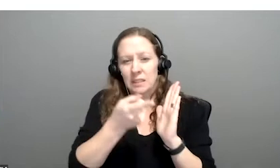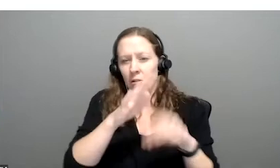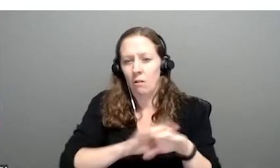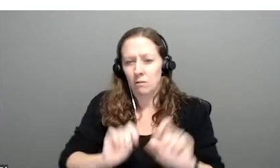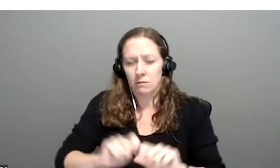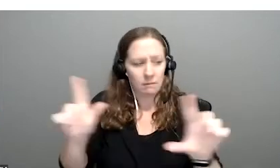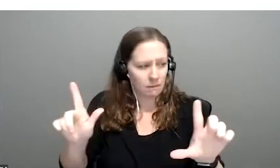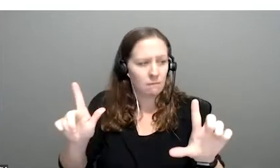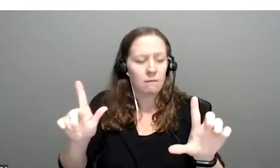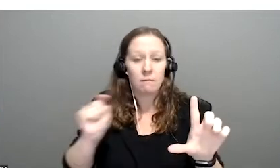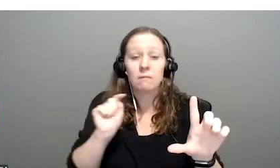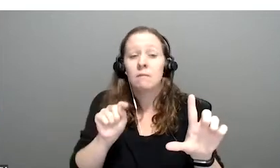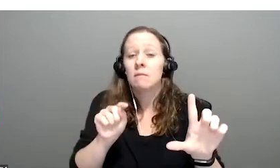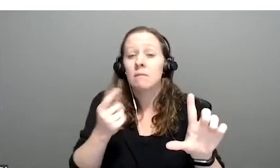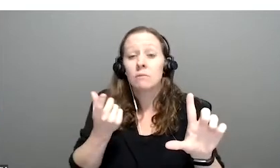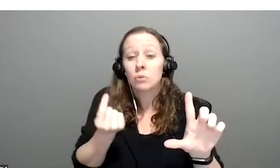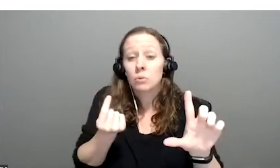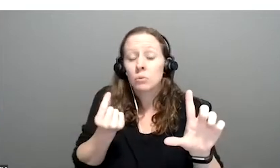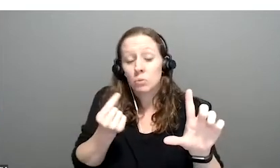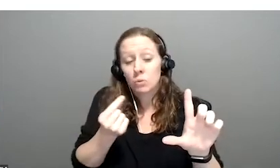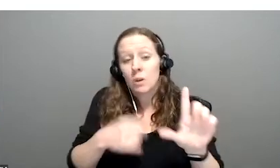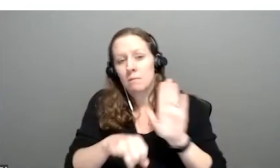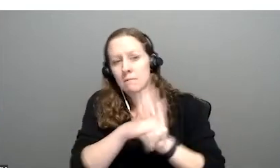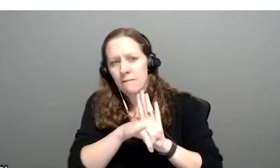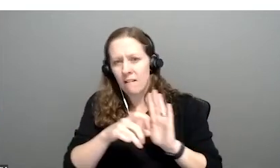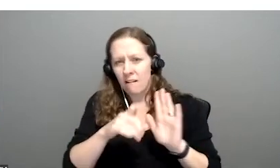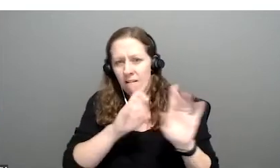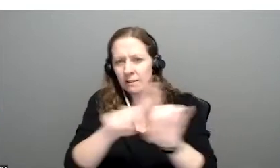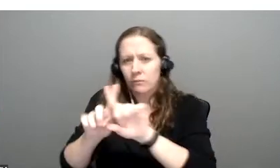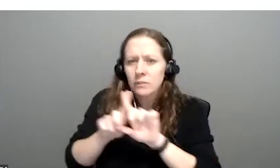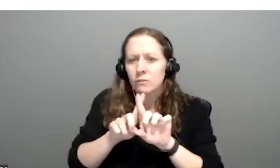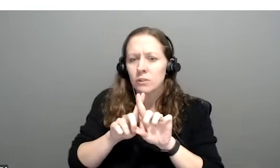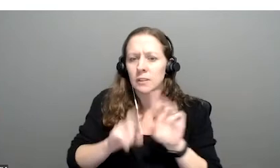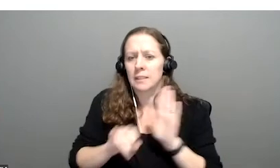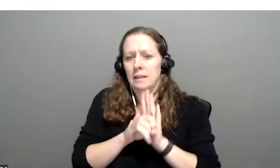the key intersecting identity factors that should be taken into consideration when conducting GBA+.